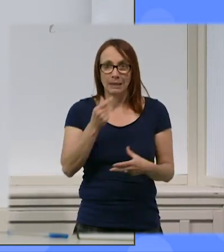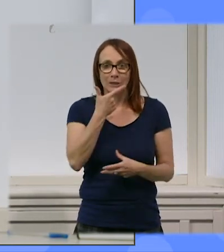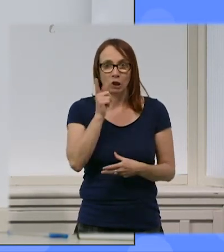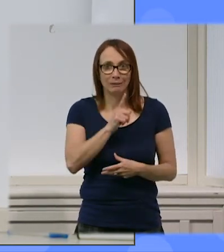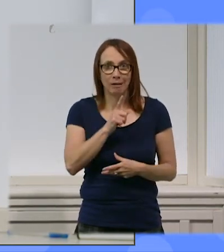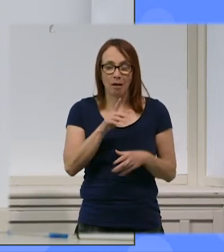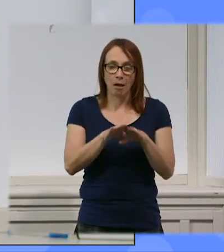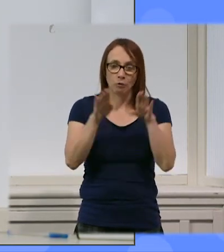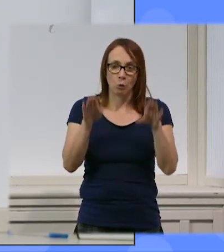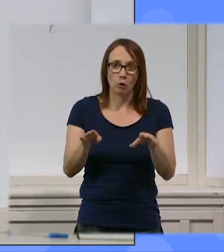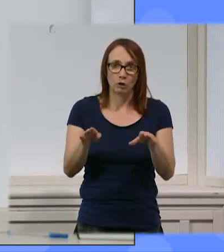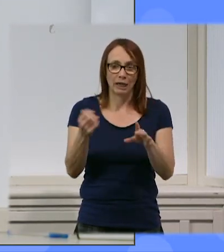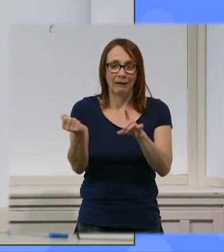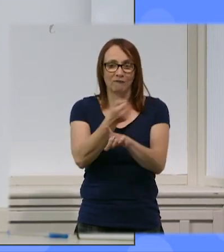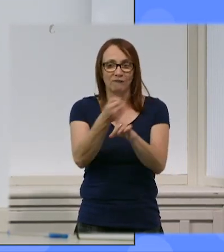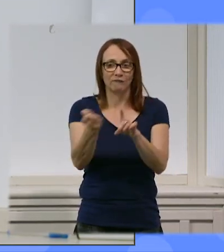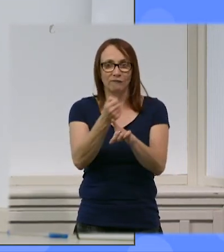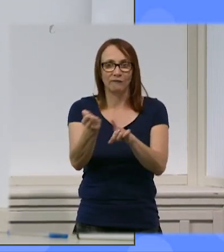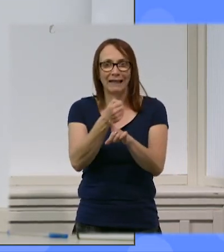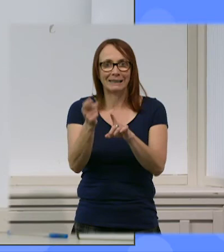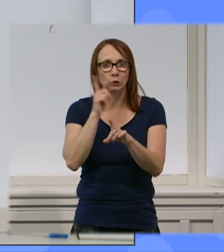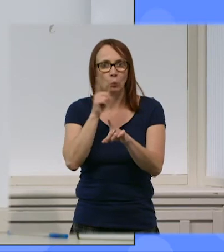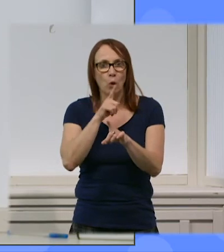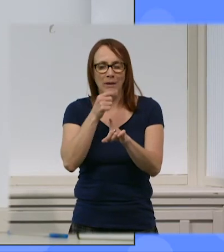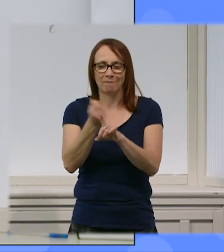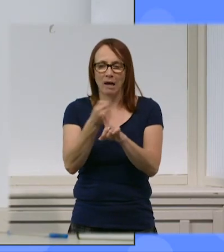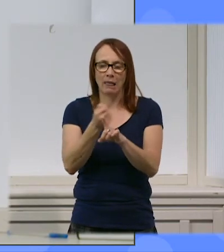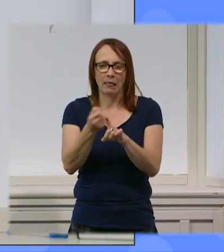eradication of violence against women and girls and I think it would be an